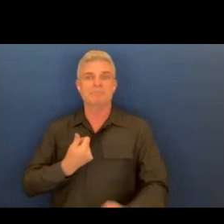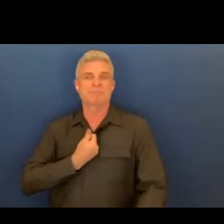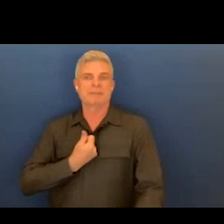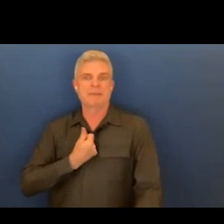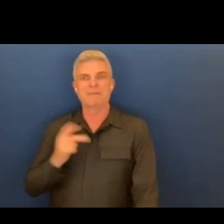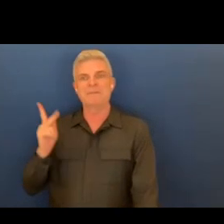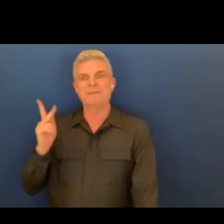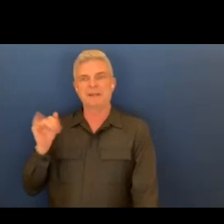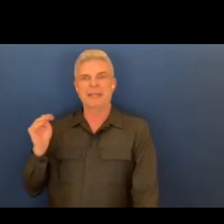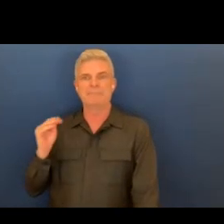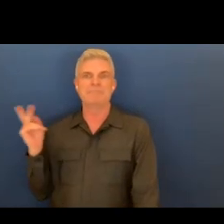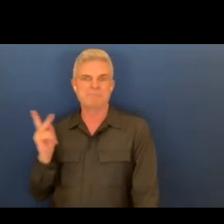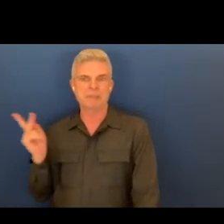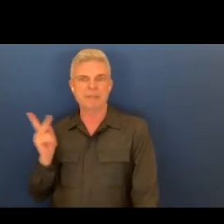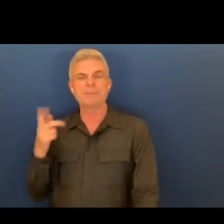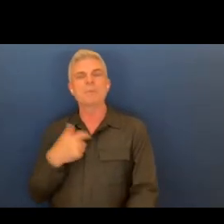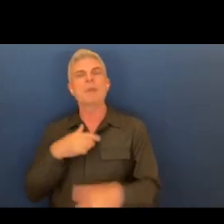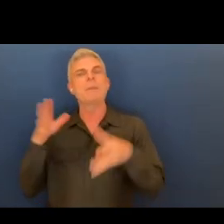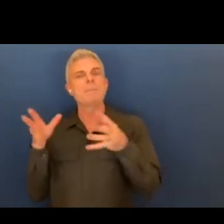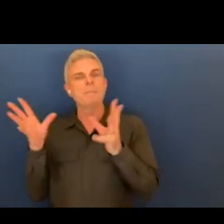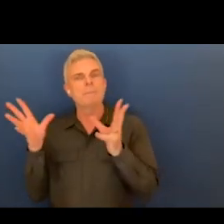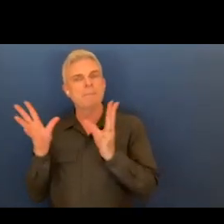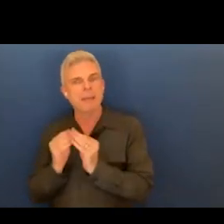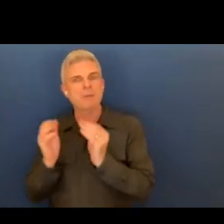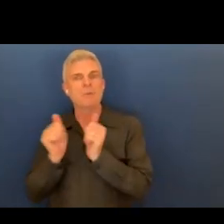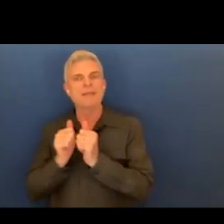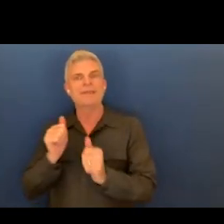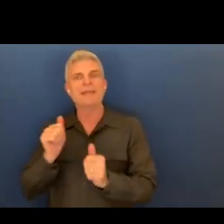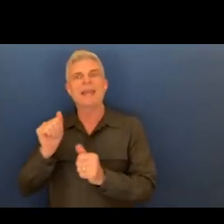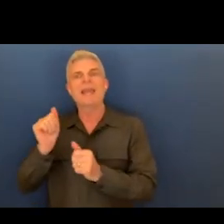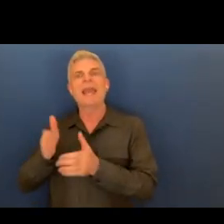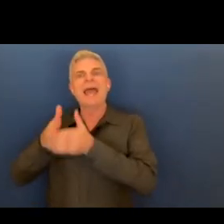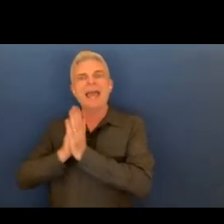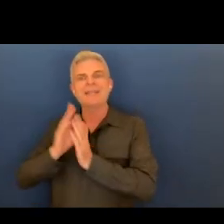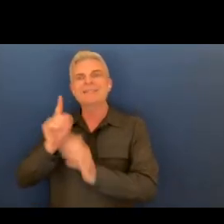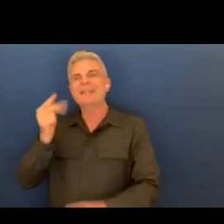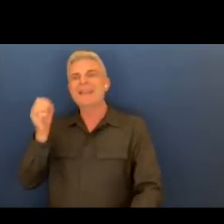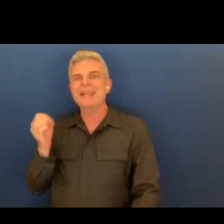met with Ask the Egghead weekly to present and discuss solutions and get guidance